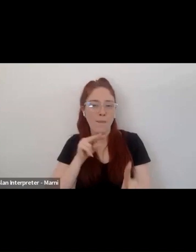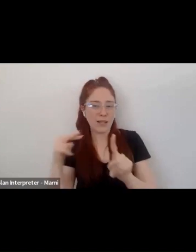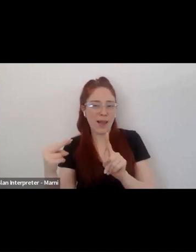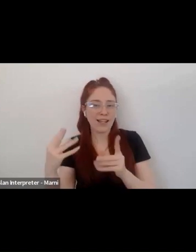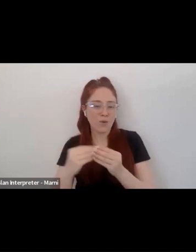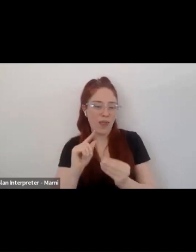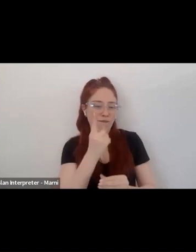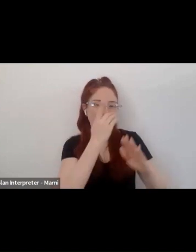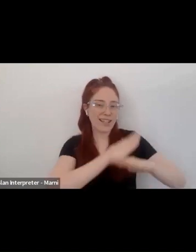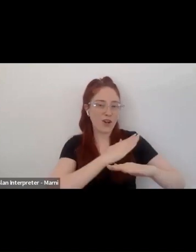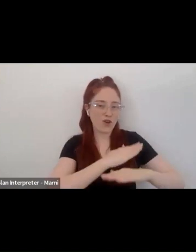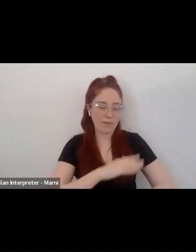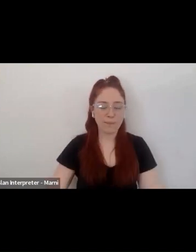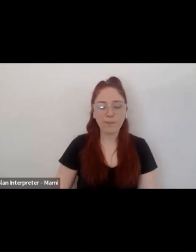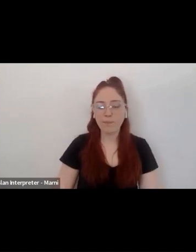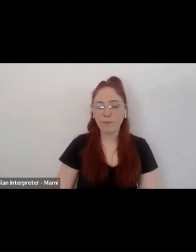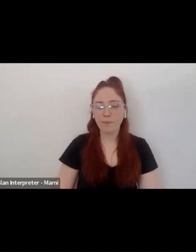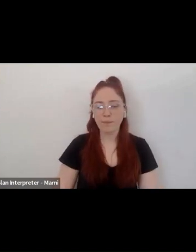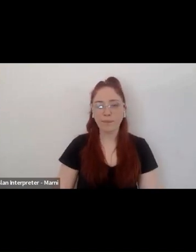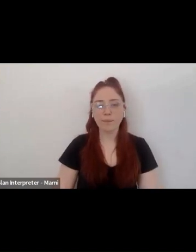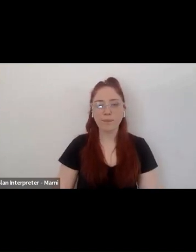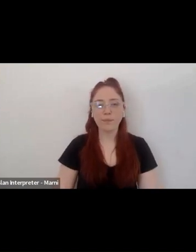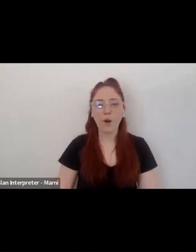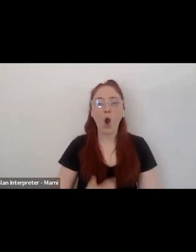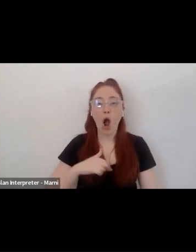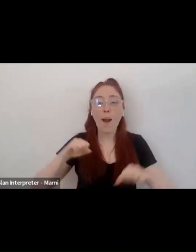And really, specifically, I am the chair of theNational